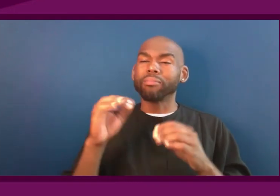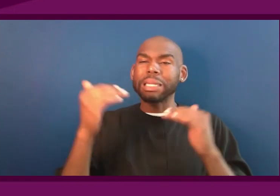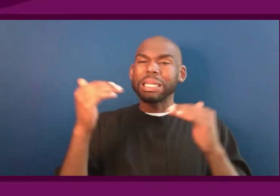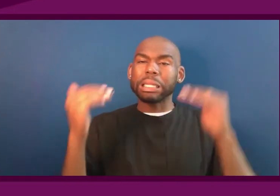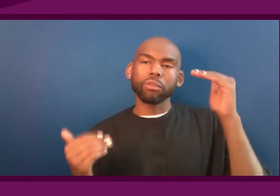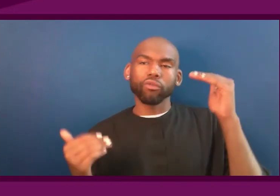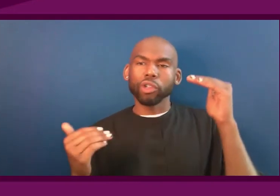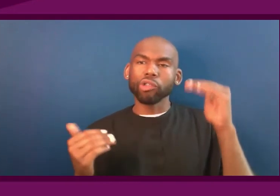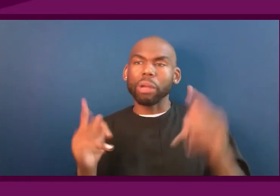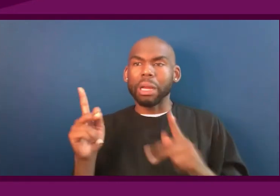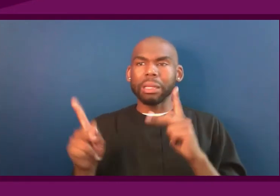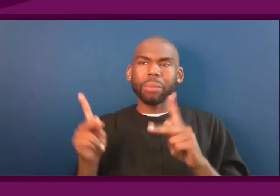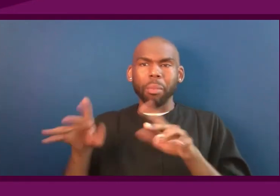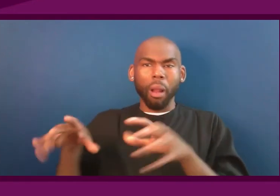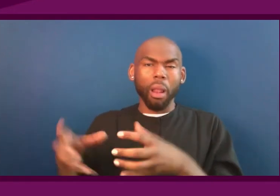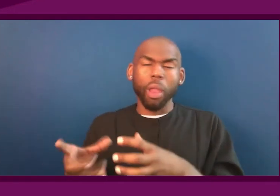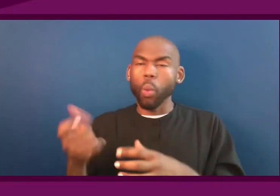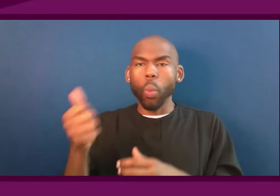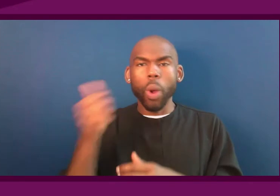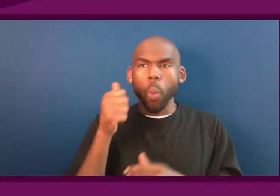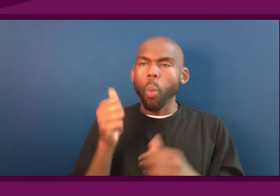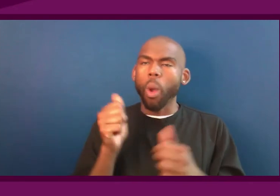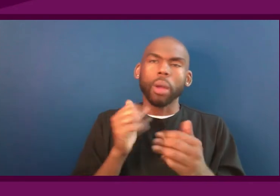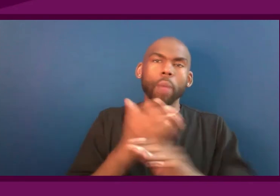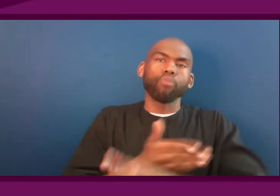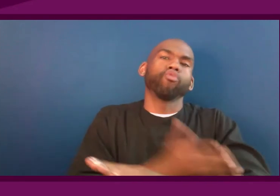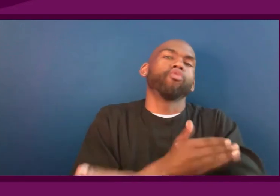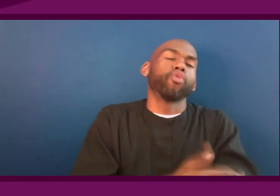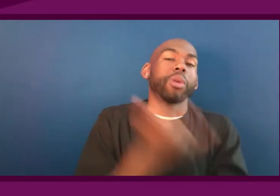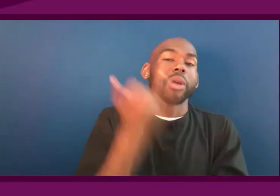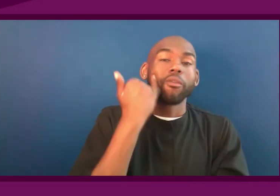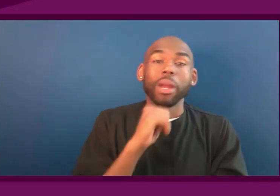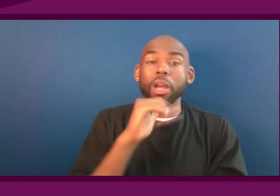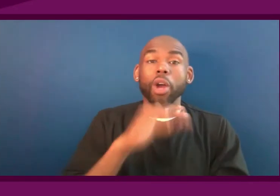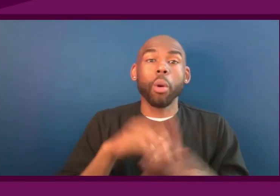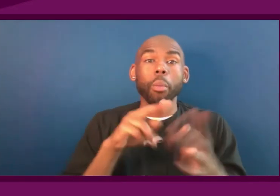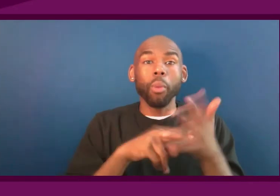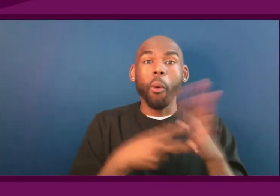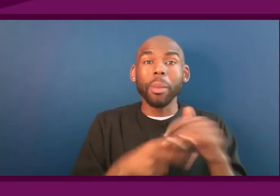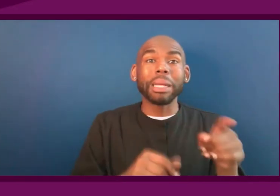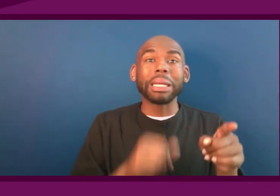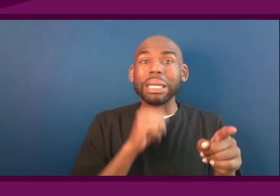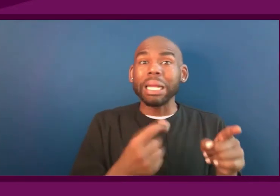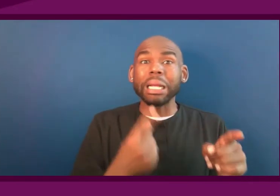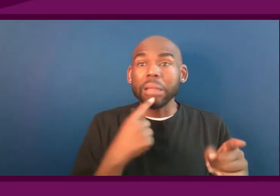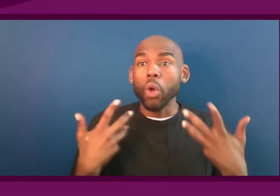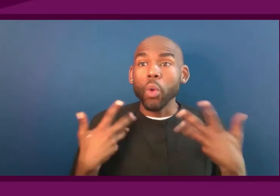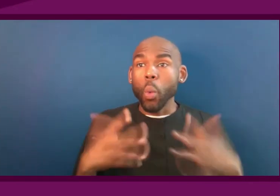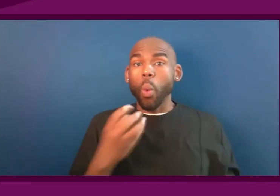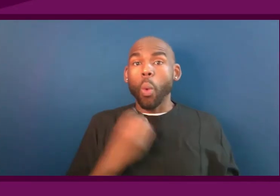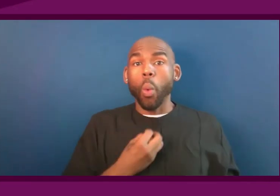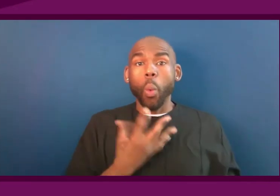Yeah. LGBT community. So it... right now, representation and intersections also matter. And I know you agree with that, Ashley. Ashley Inkumsah: